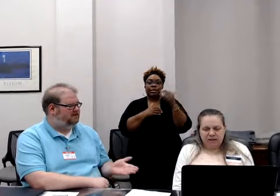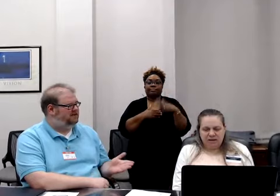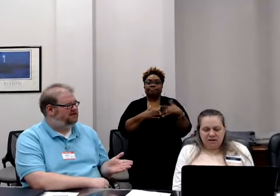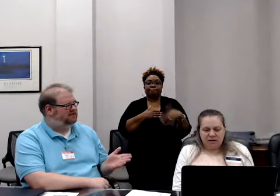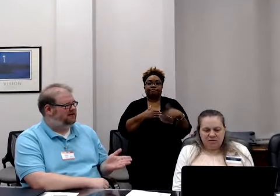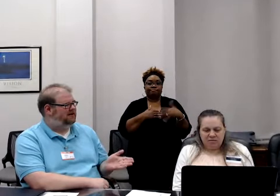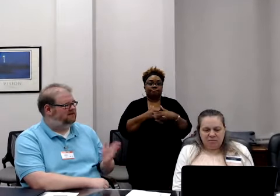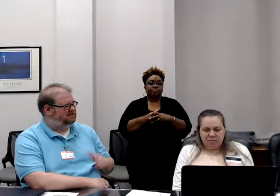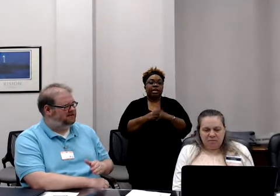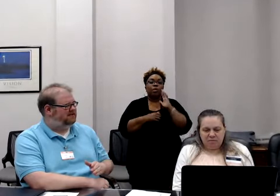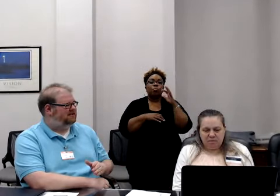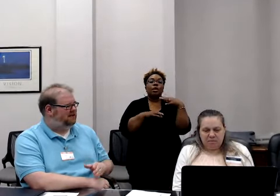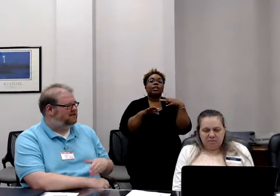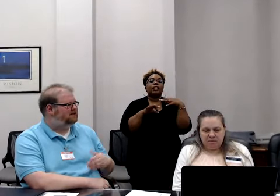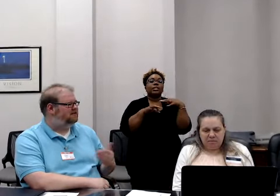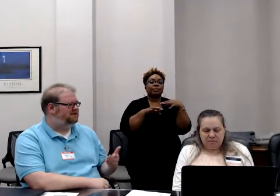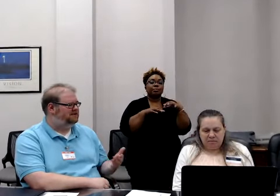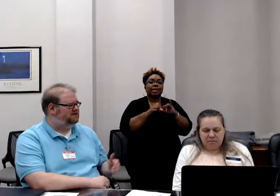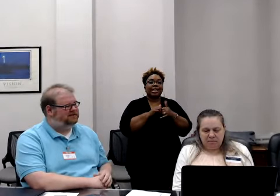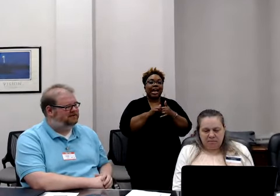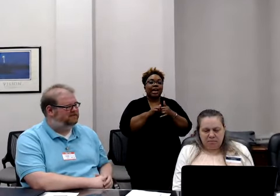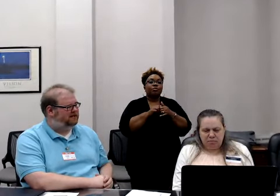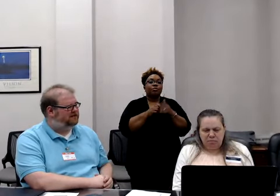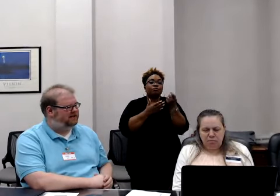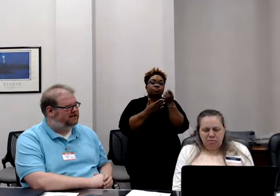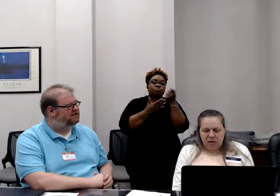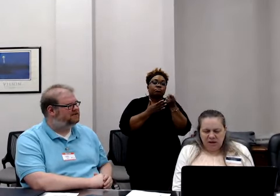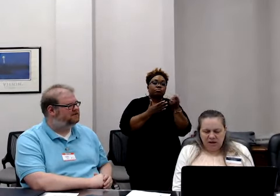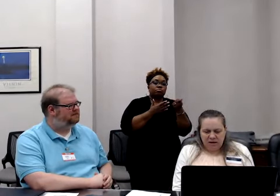Then instructions on how to deselect should you wish to make a change.